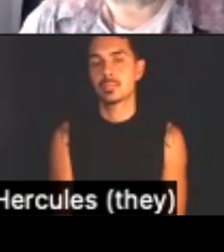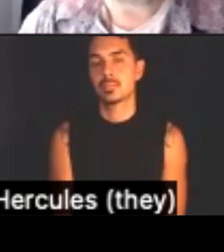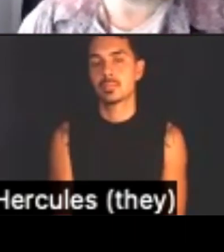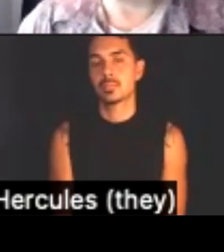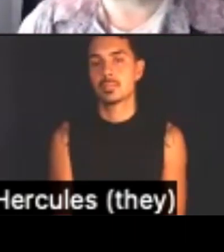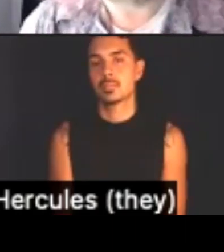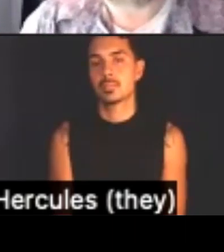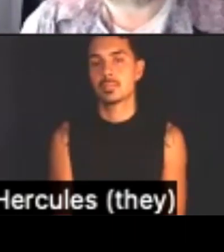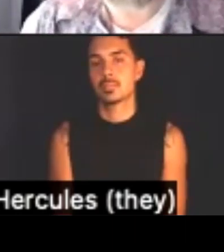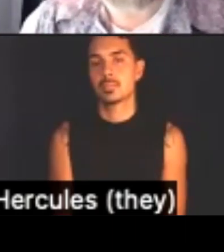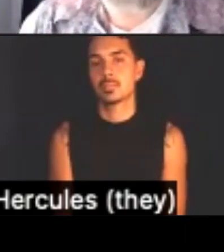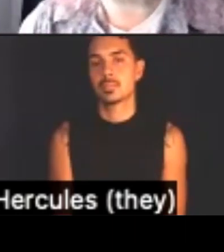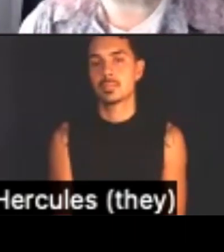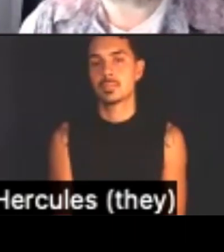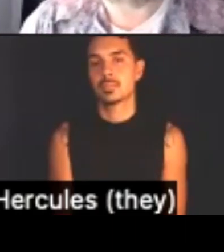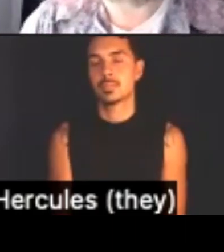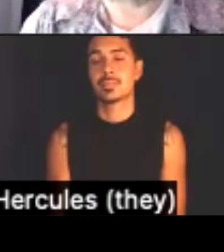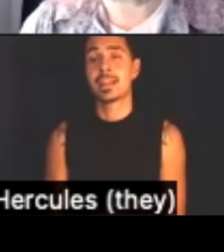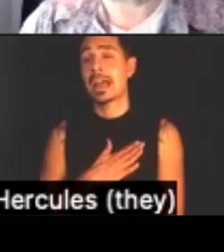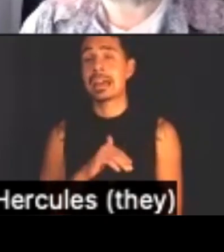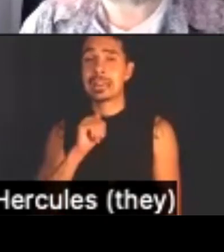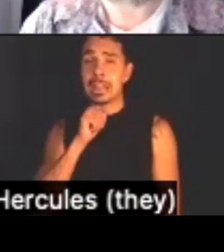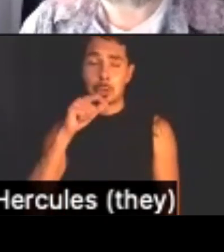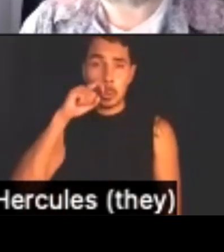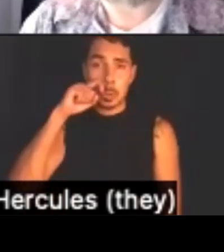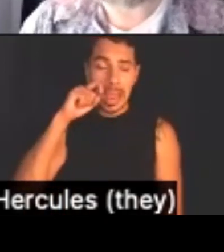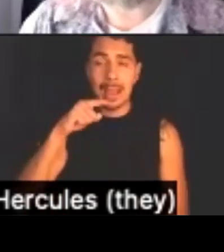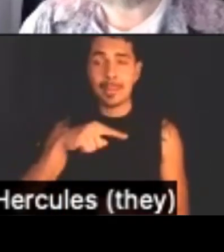Okay, I wasn't gonna cry, but you know, sometimes that happens.